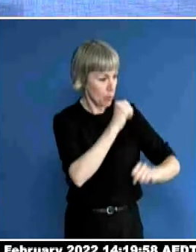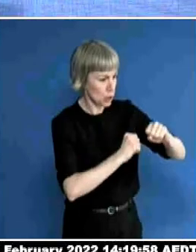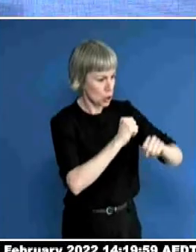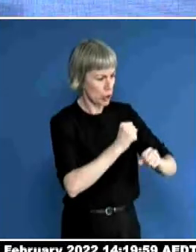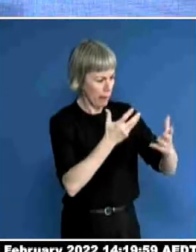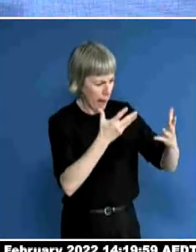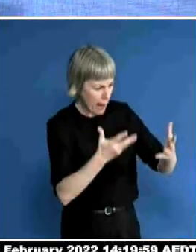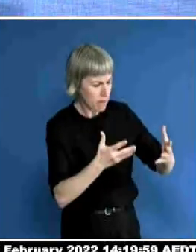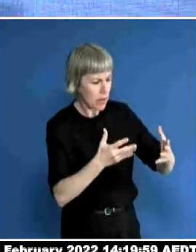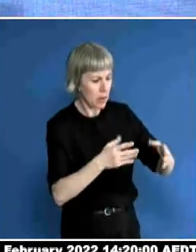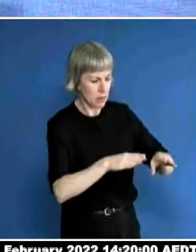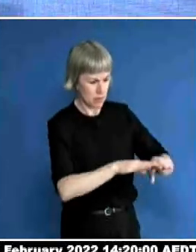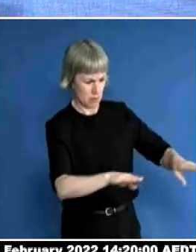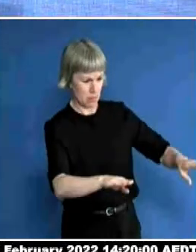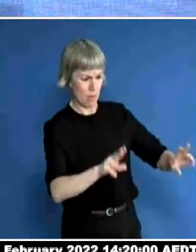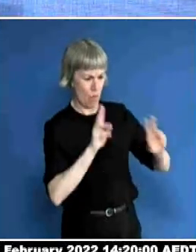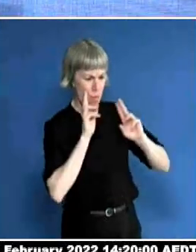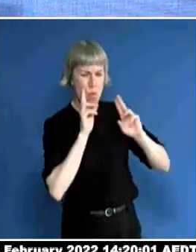you: One, the space wasn't big enough.